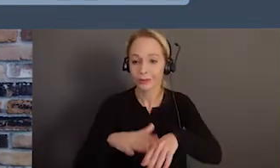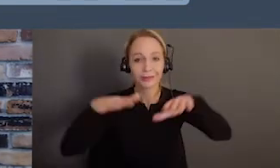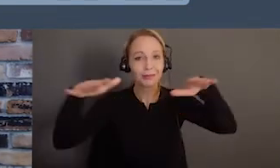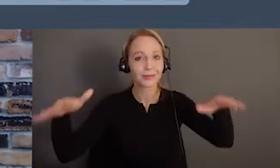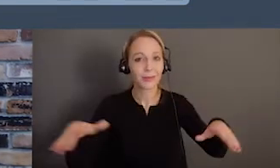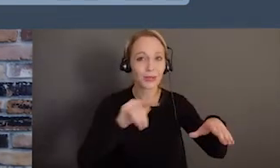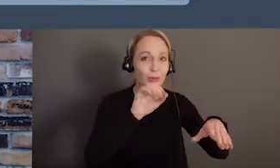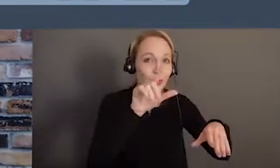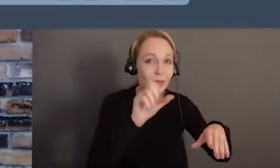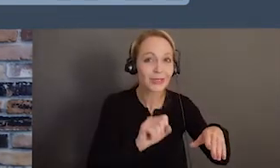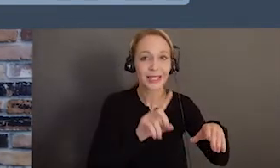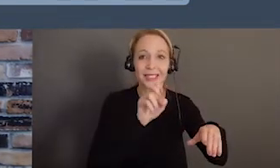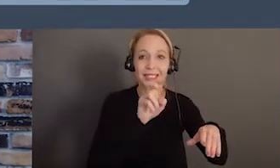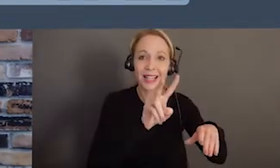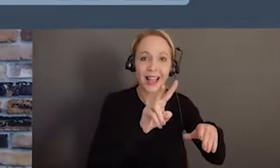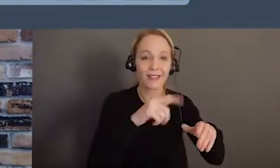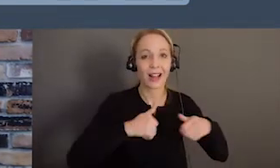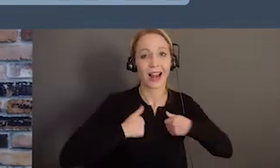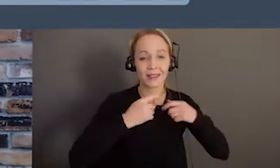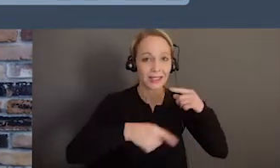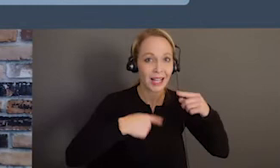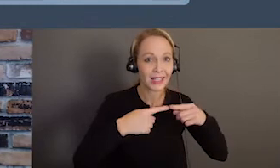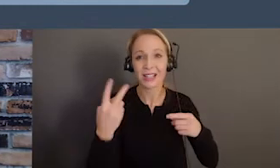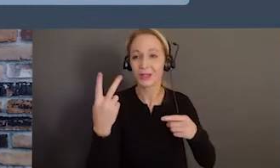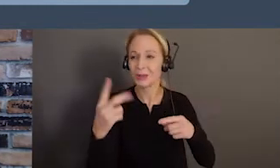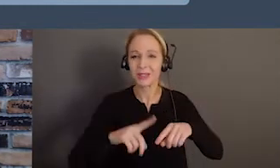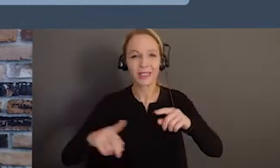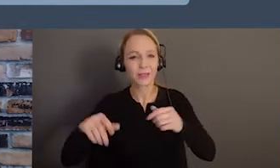TOOLS AND CYCLES AND TWO WAYS TO HOST.